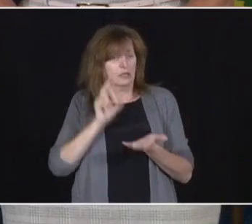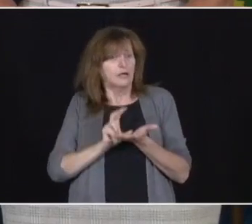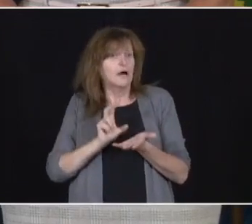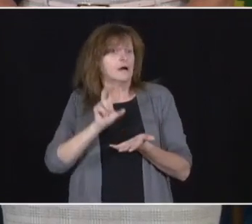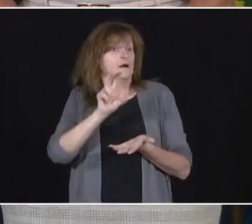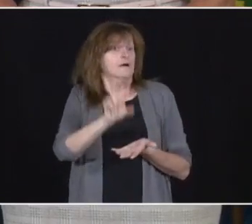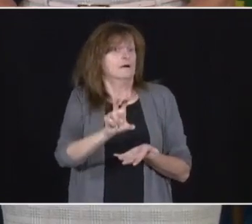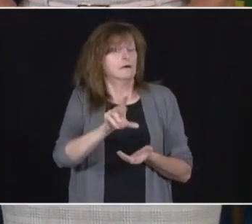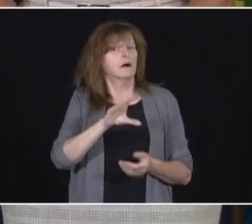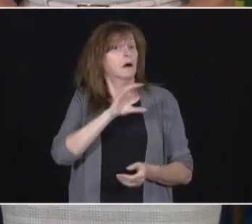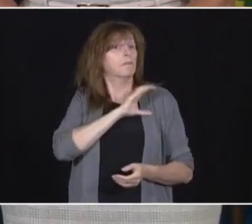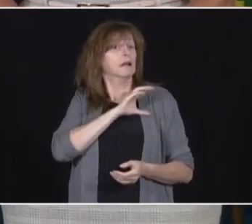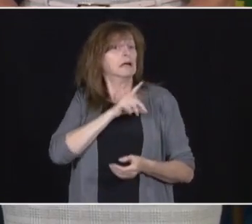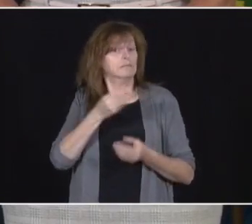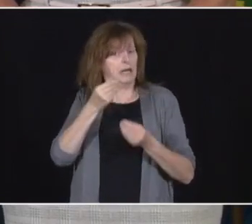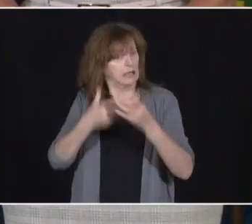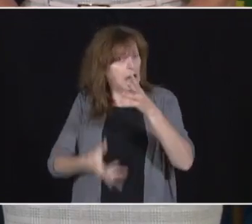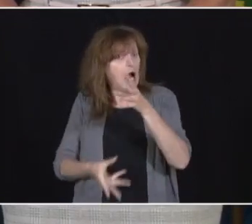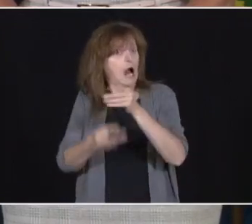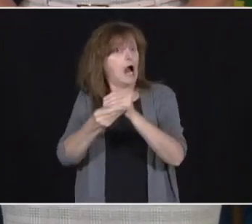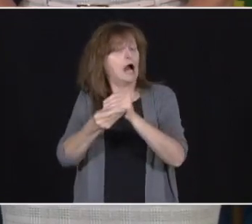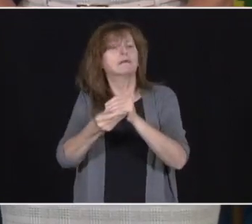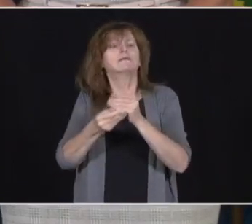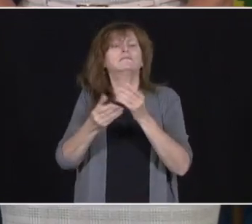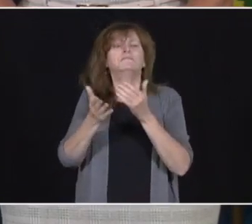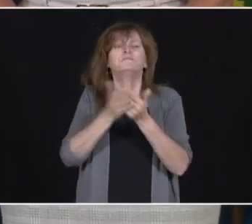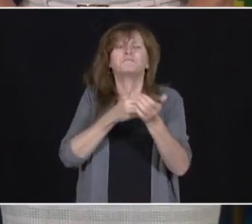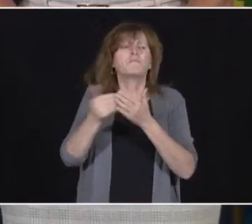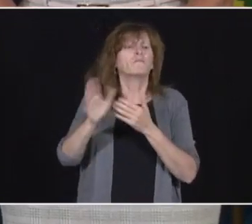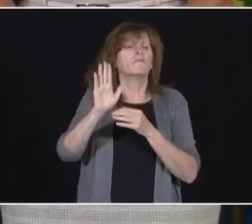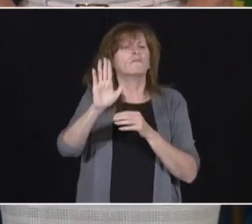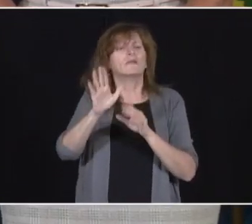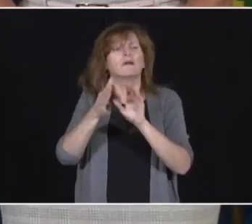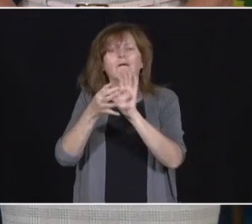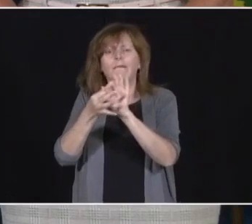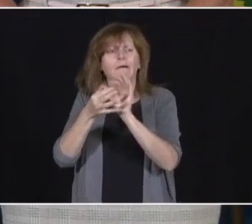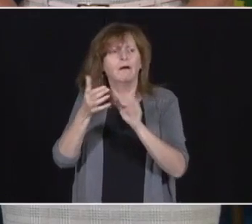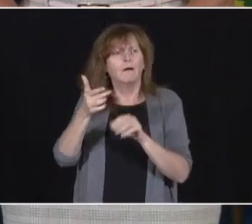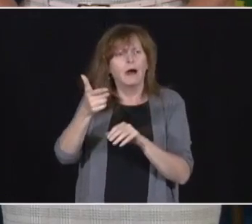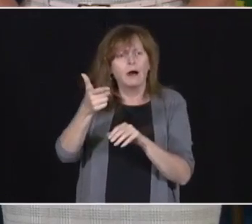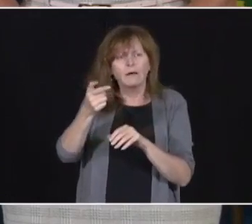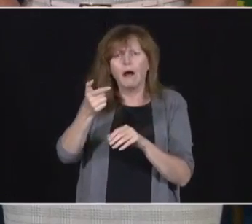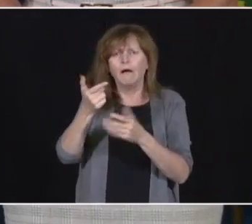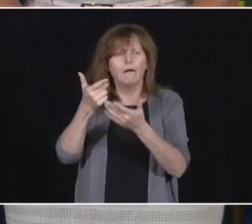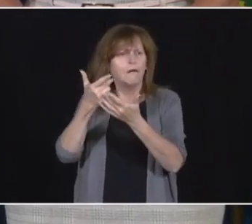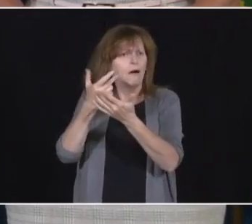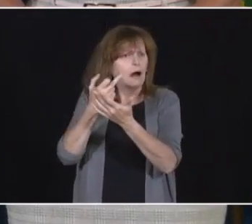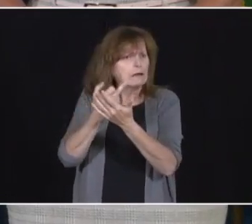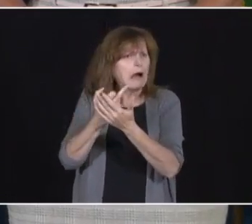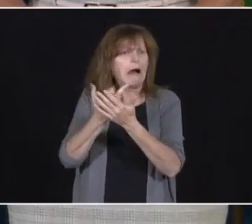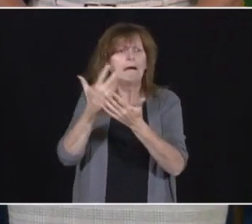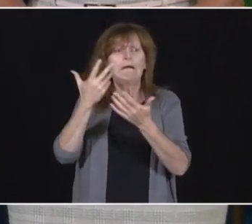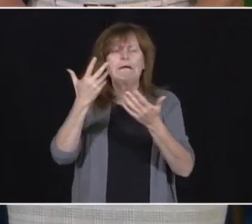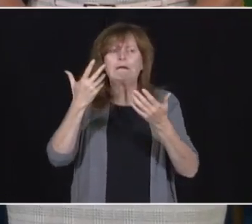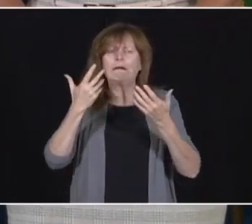which we are doing right now with certain areas. And we just gave the police additional money. No matter if it is about crime,